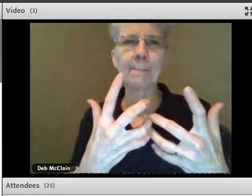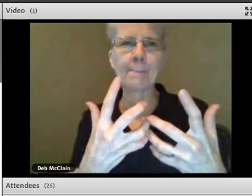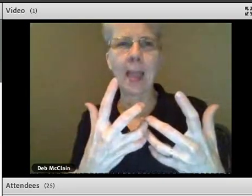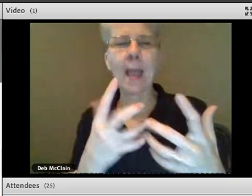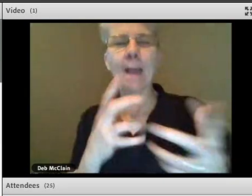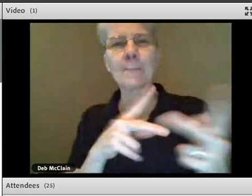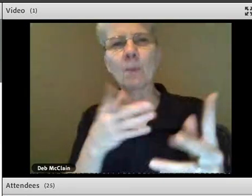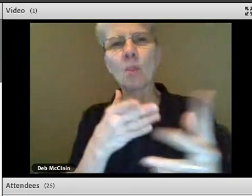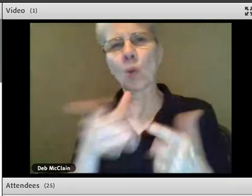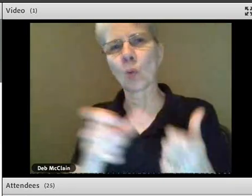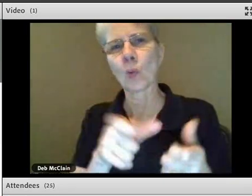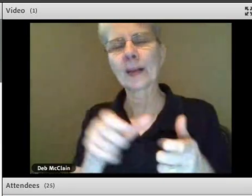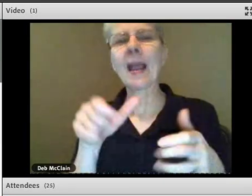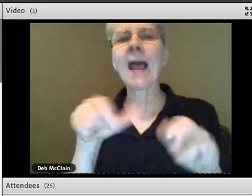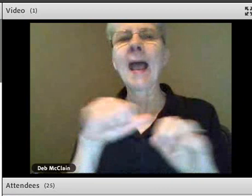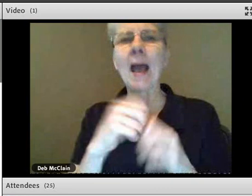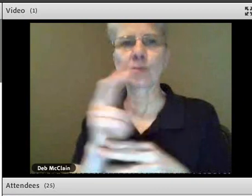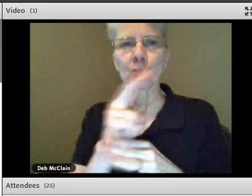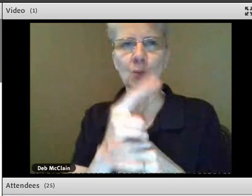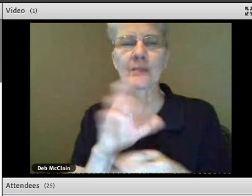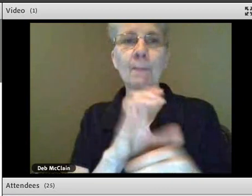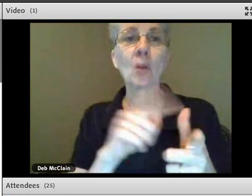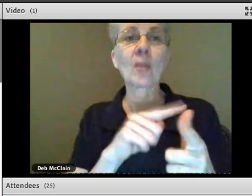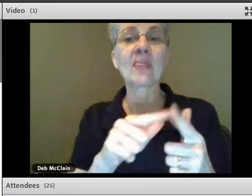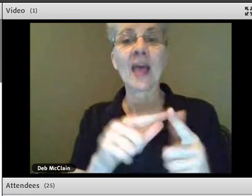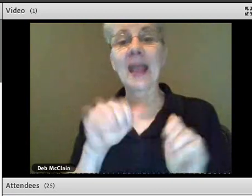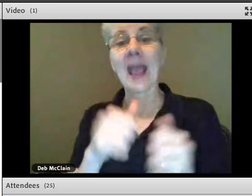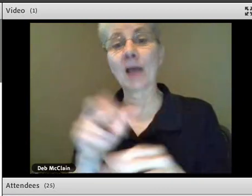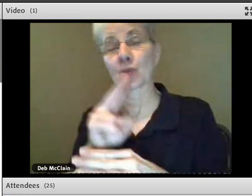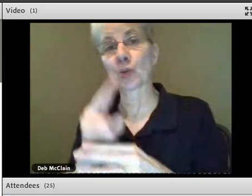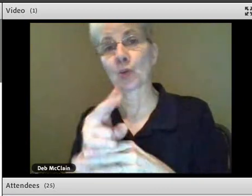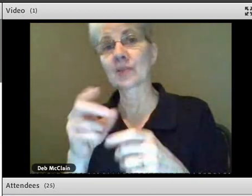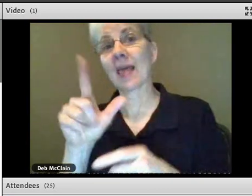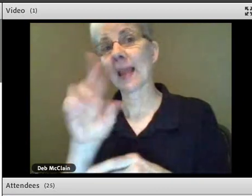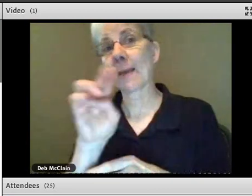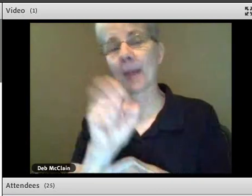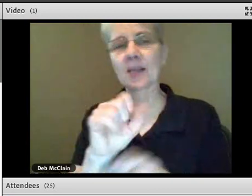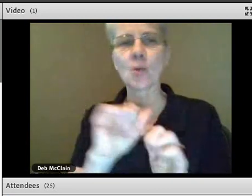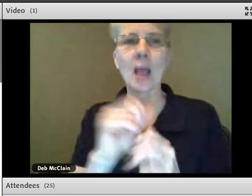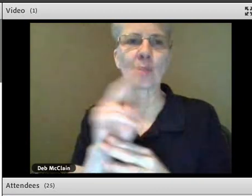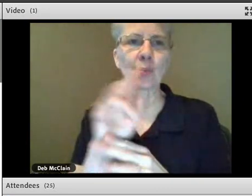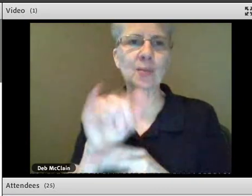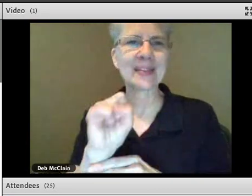do a quick how to use a computer, and then we did how to use the learning management systems or how to use this site.